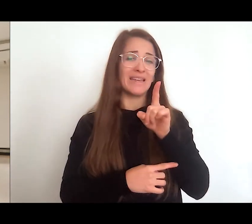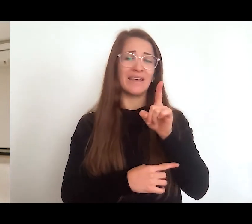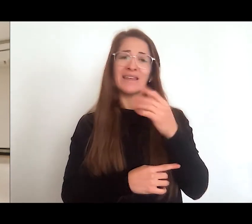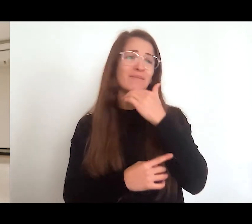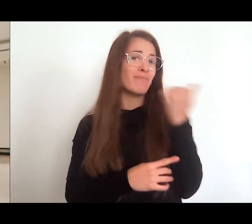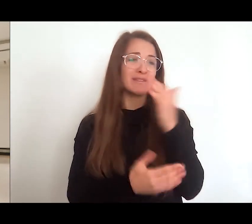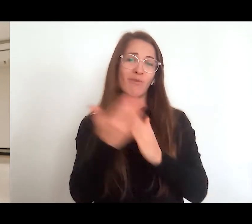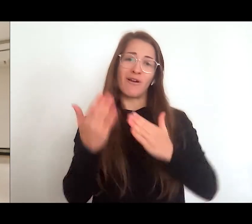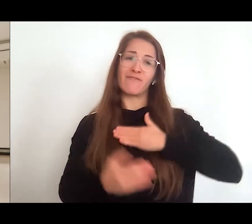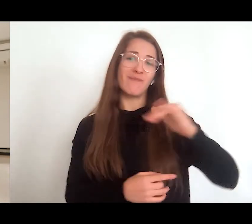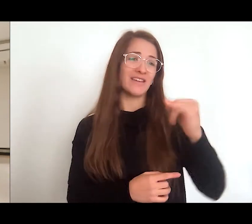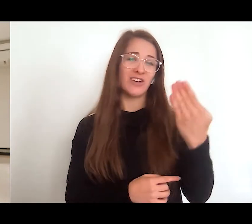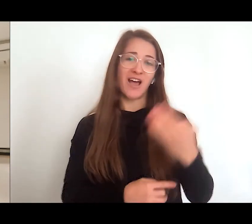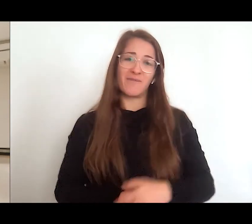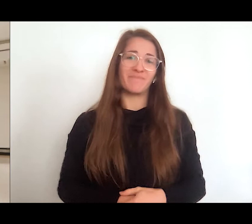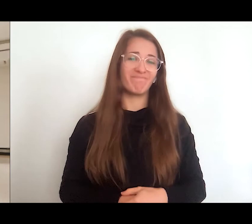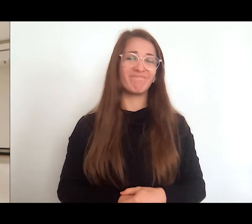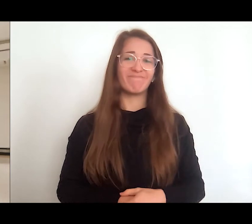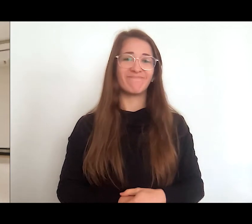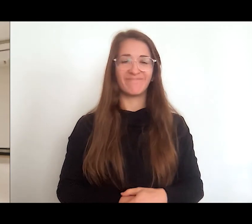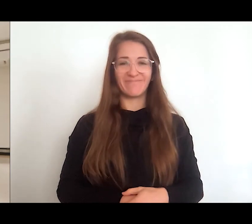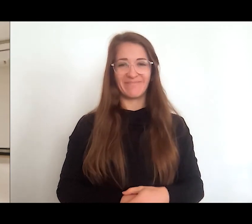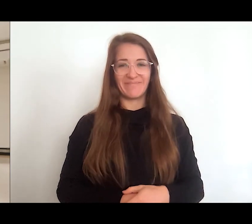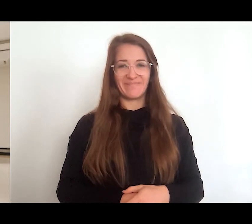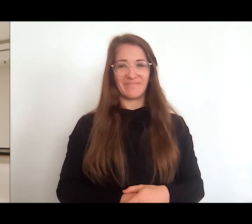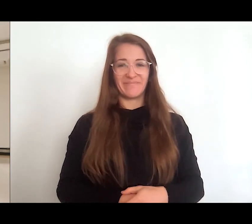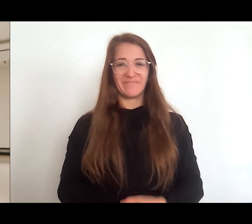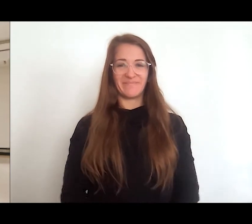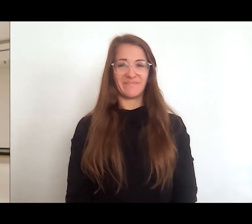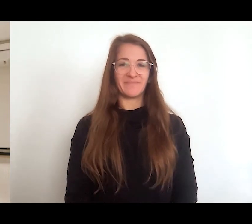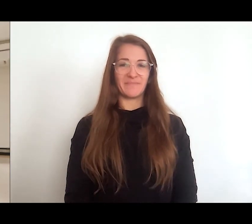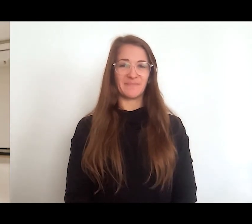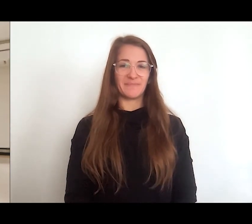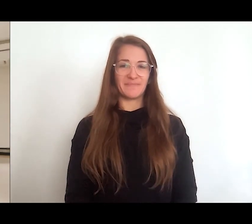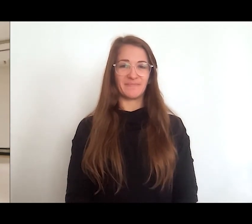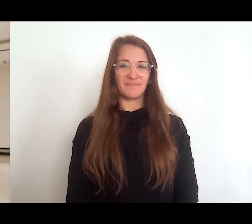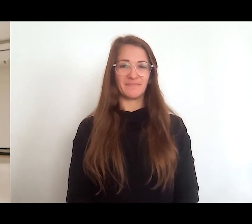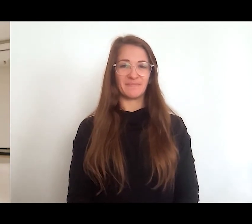IS REALLY ONE OF THE BEST PARTS OF MY JOB.